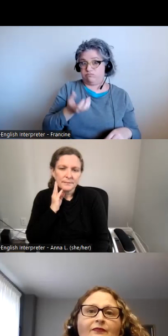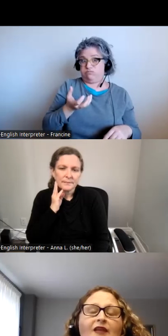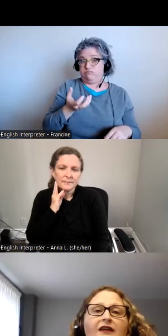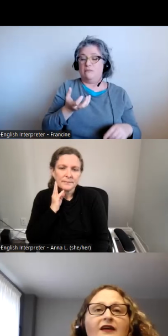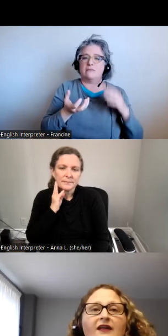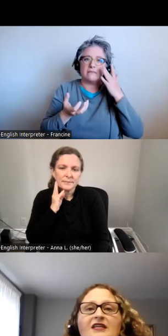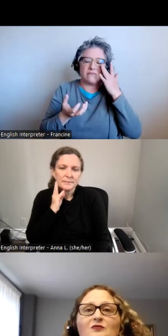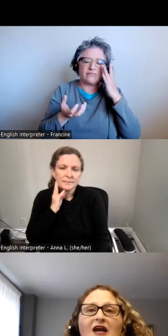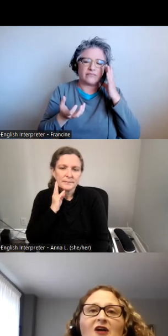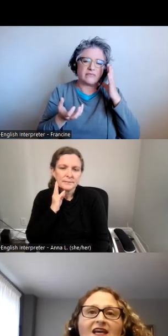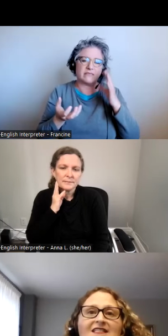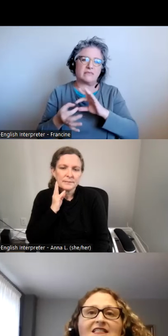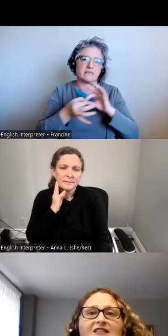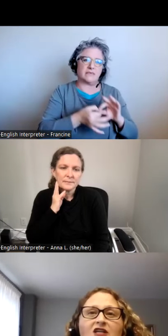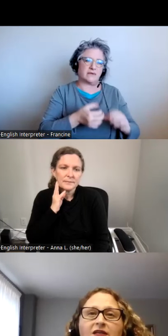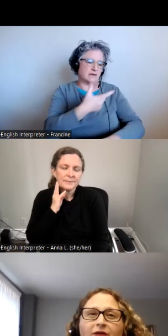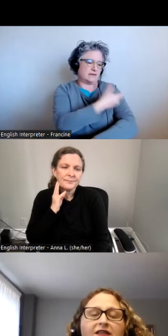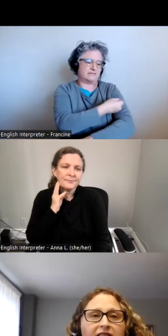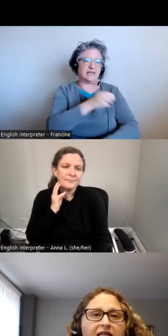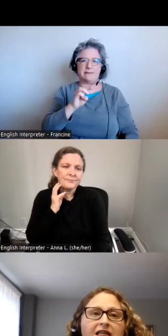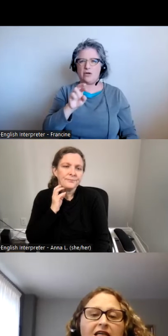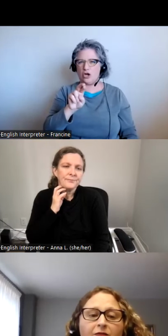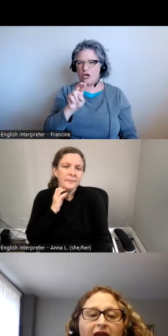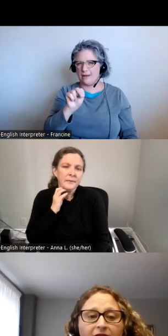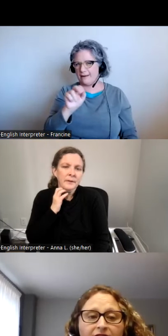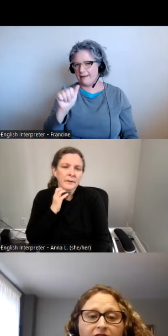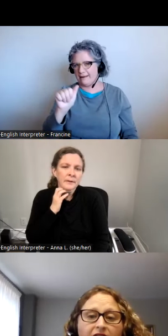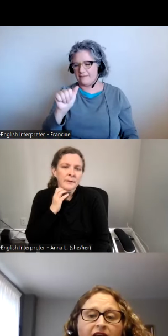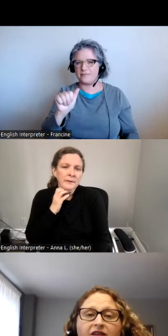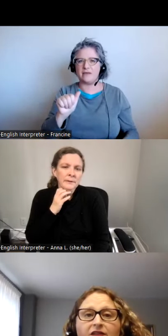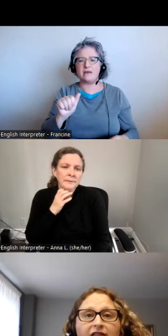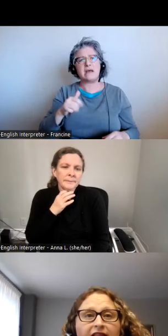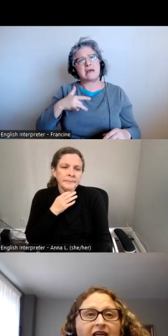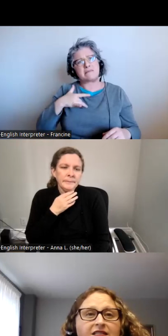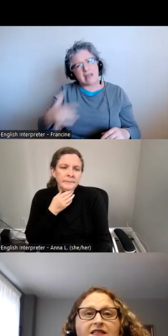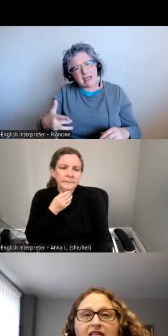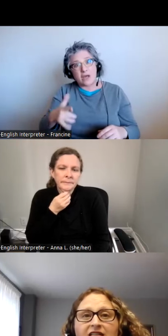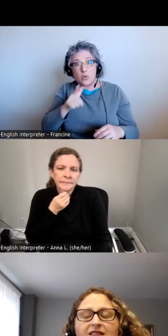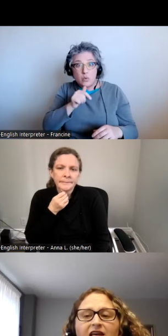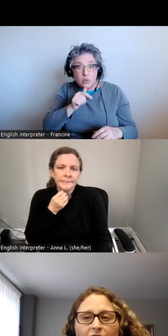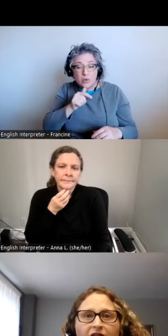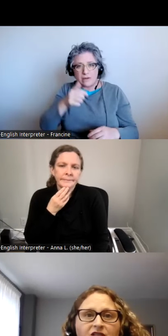presentation, I will only be discussing myocarditis related